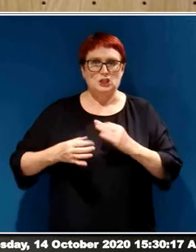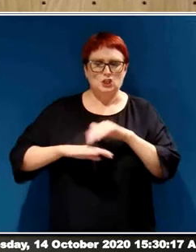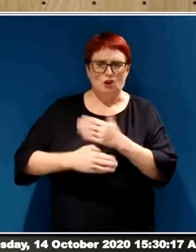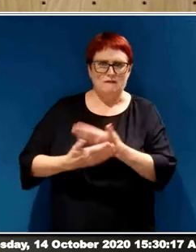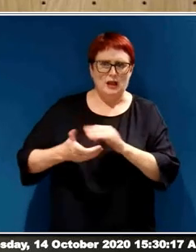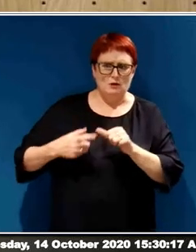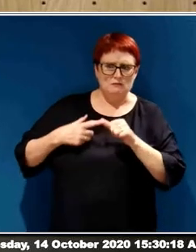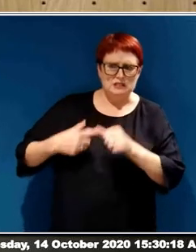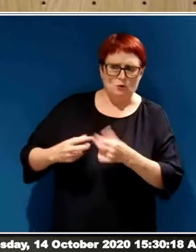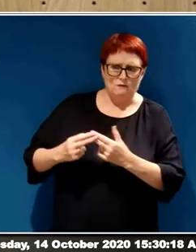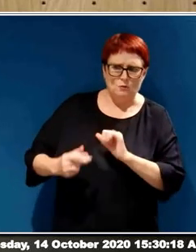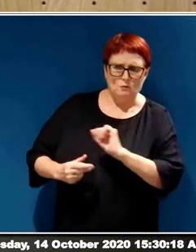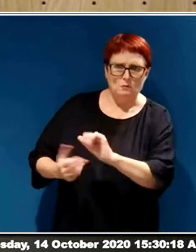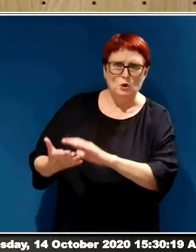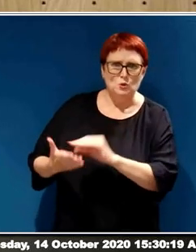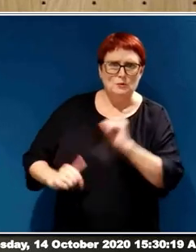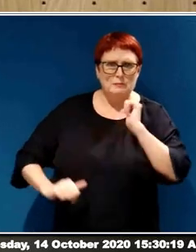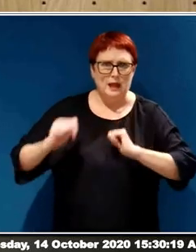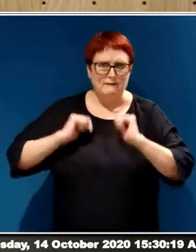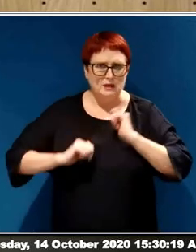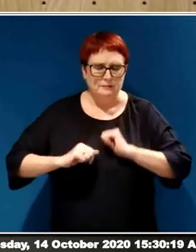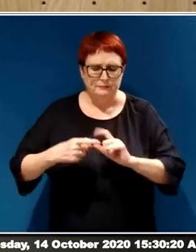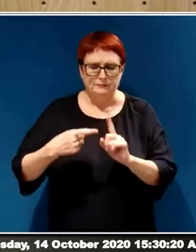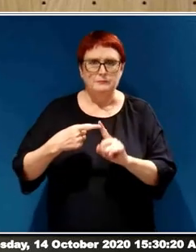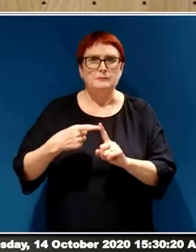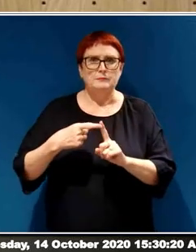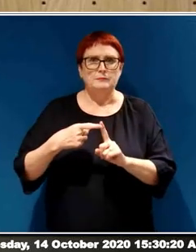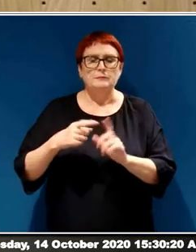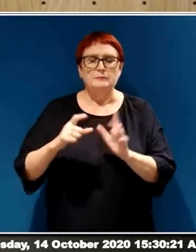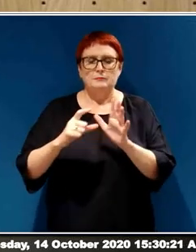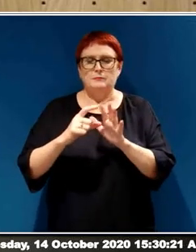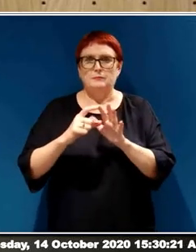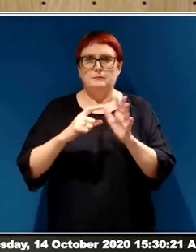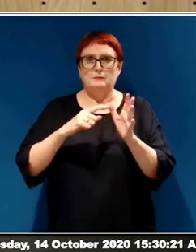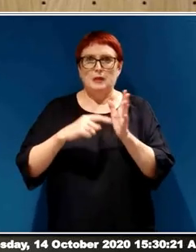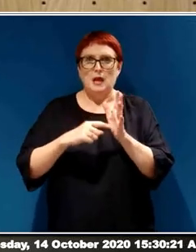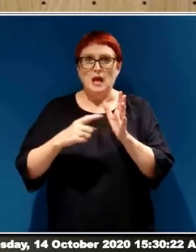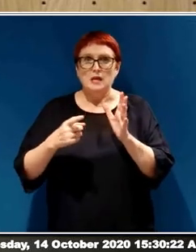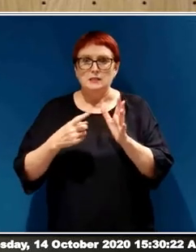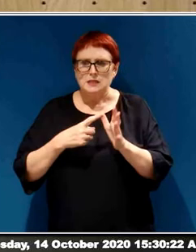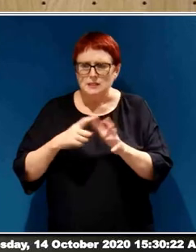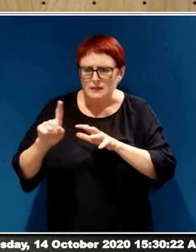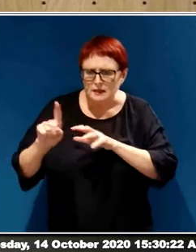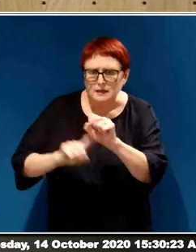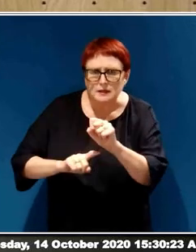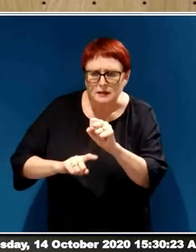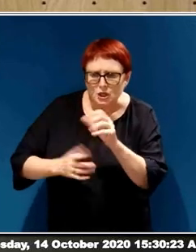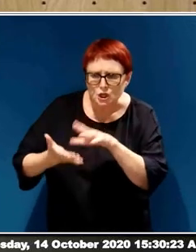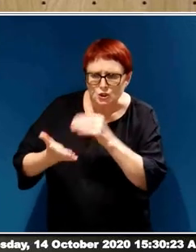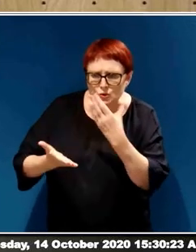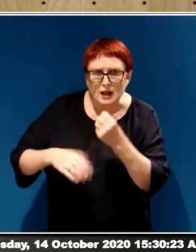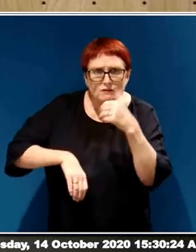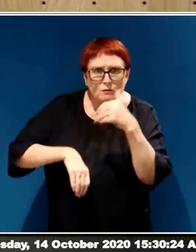They will use that to identify when students are having problems, and they'll use that to identify the solutions.